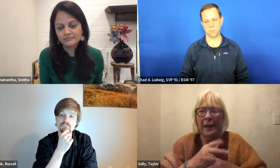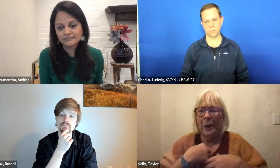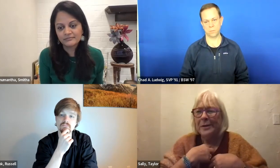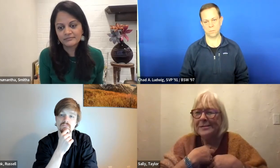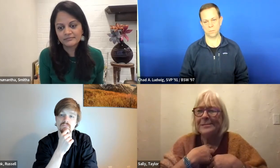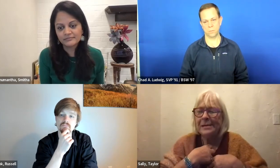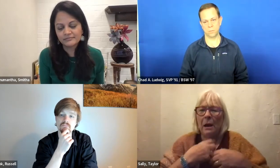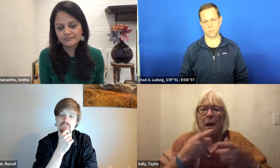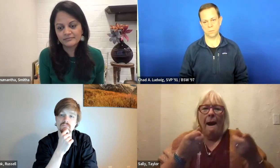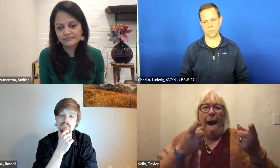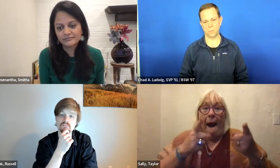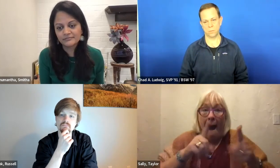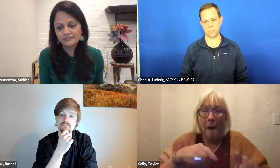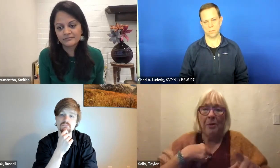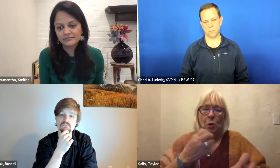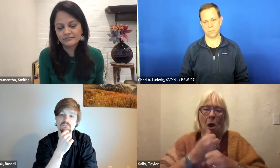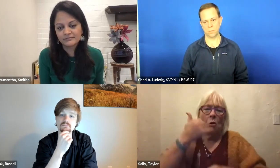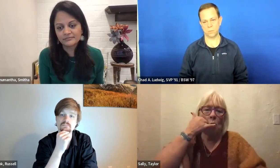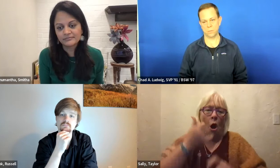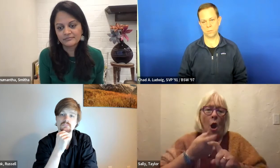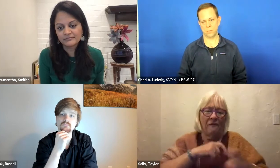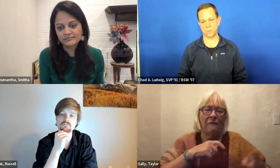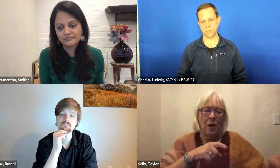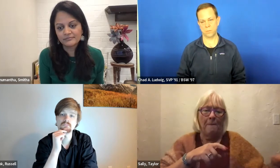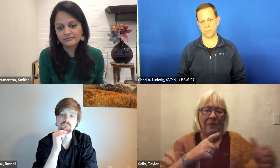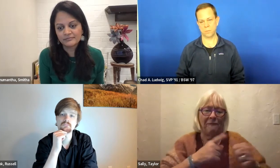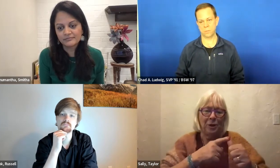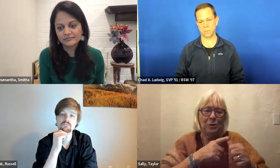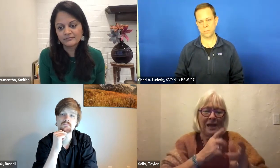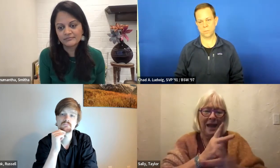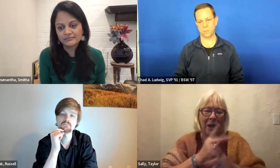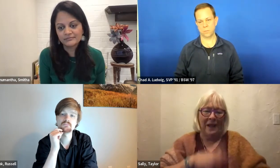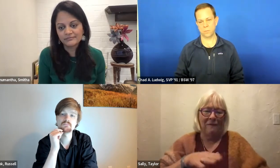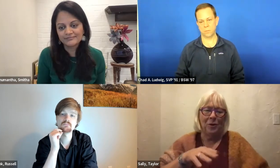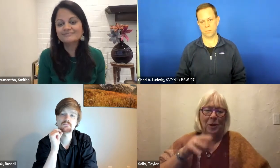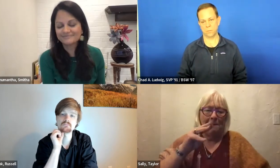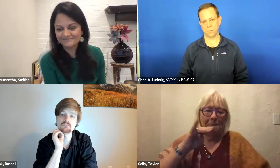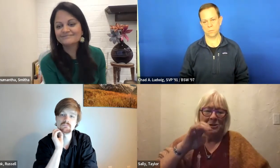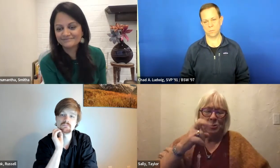and we got to the point where Paul needed more care, and I happened to get a call from the first caregiver